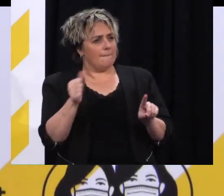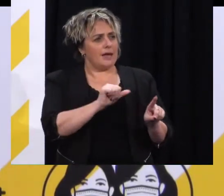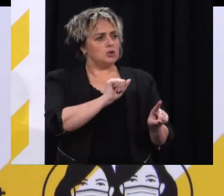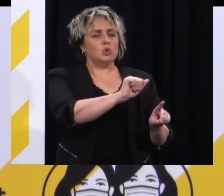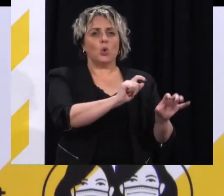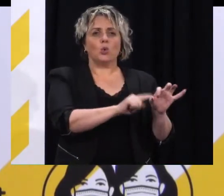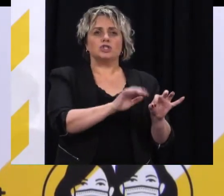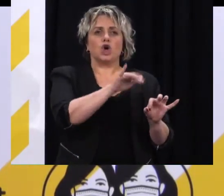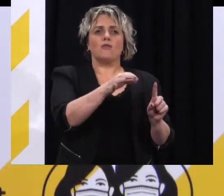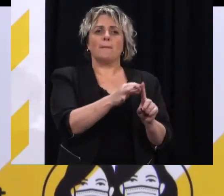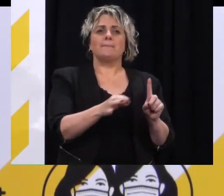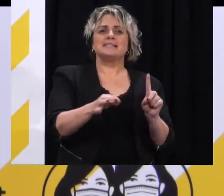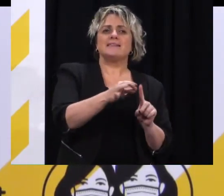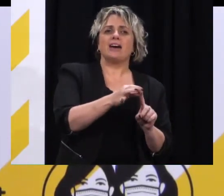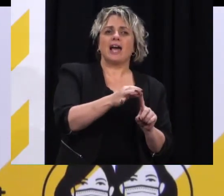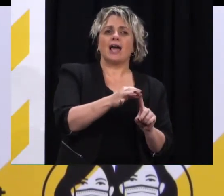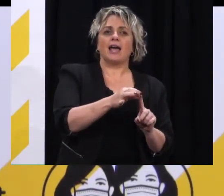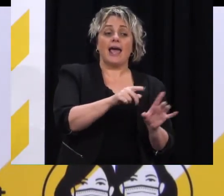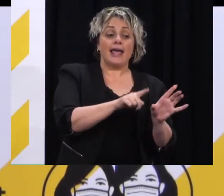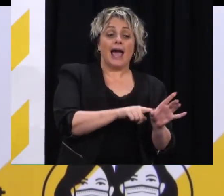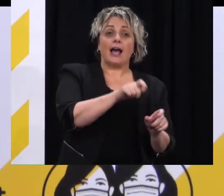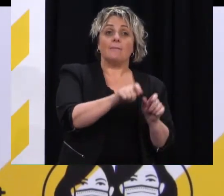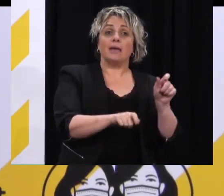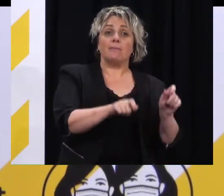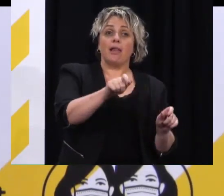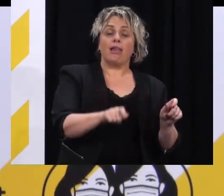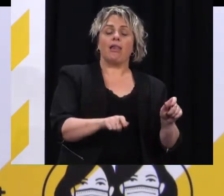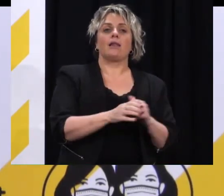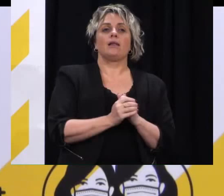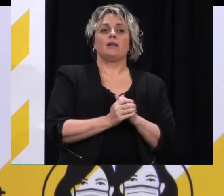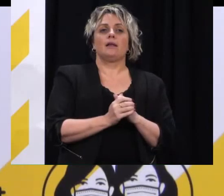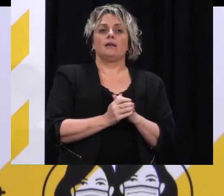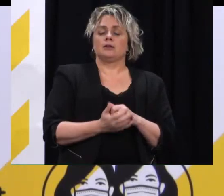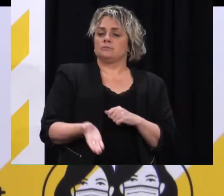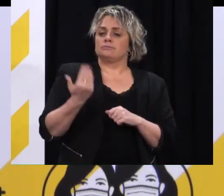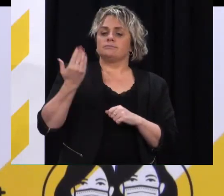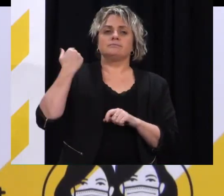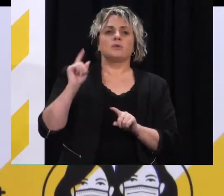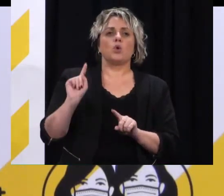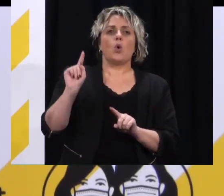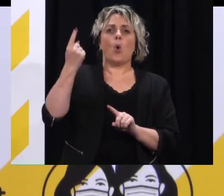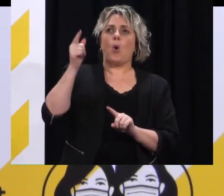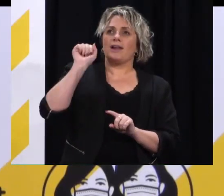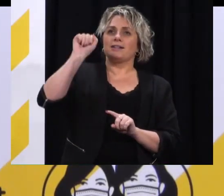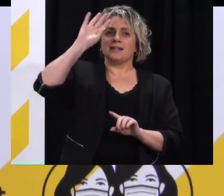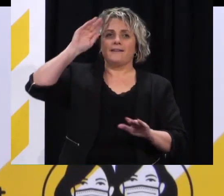At the moment it is a variant of interest. >> Before we move over to this side, if I may